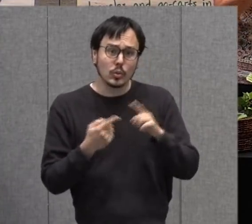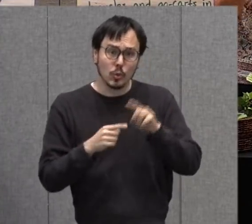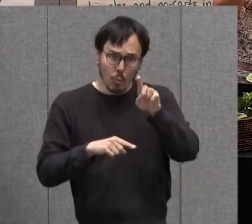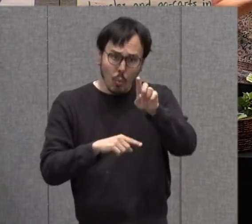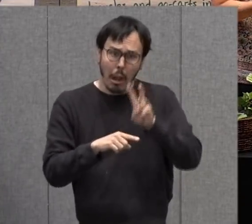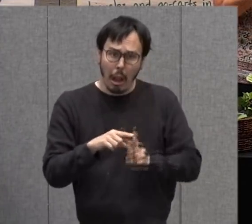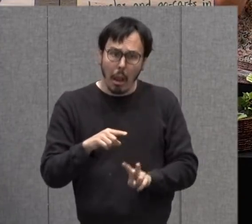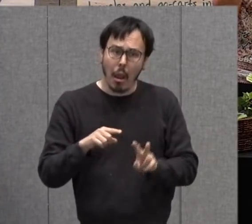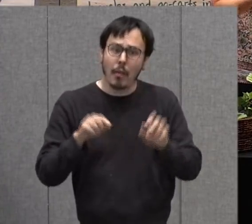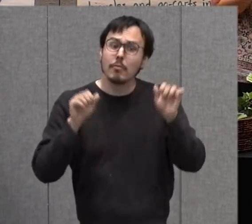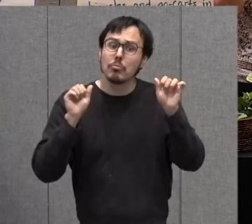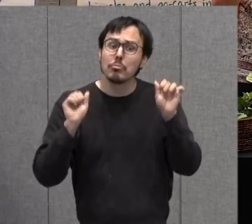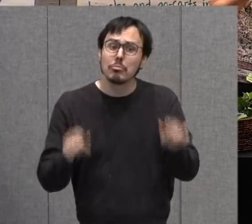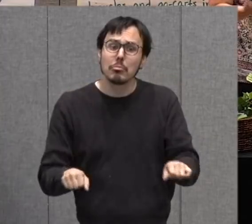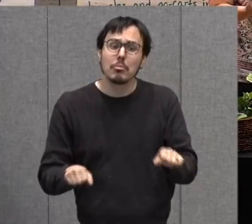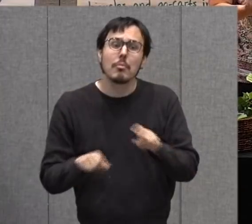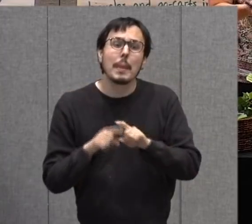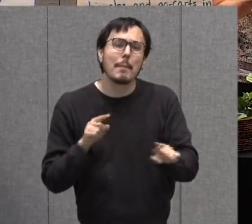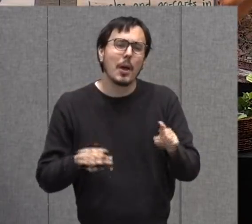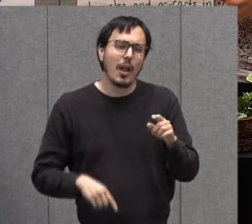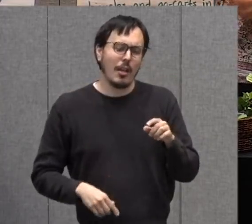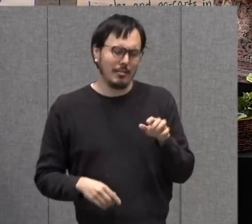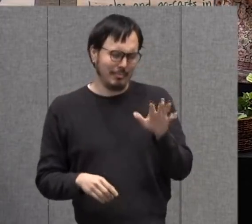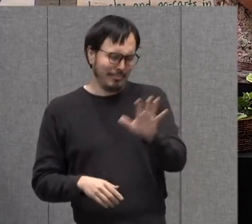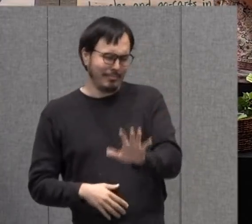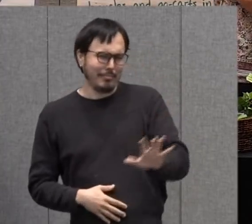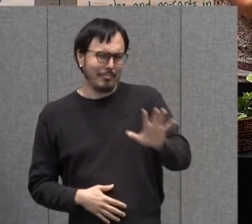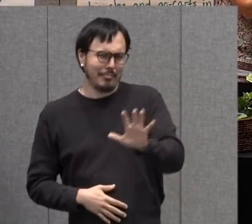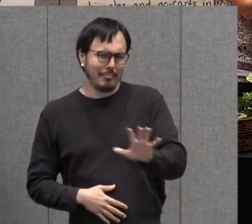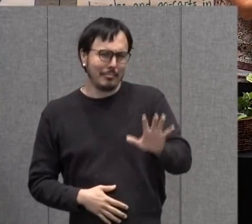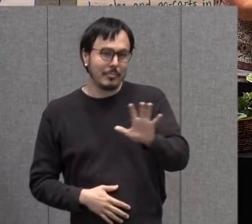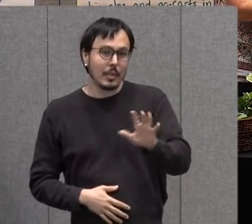but remember we rough estimated about those positions.